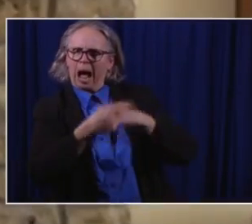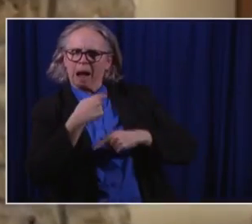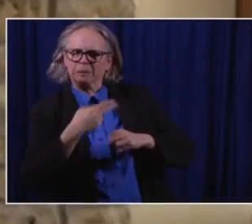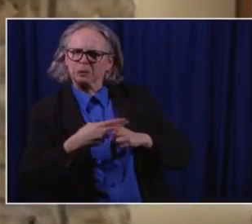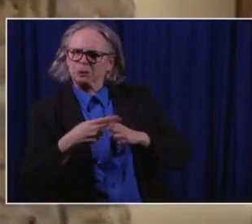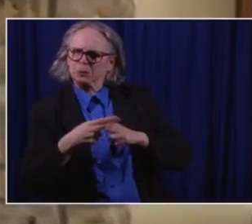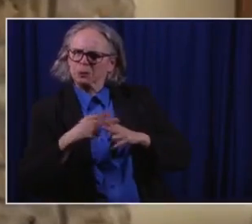the amazing vaccines that are